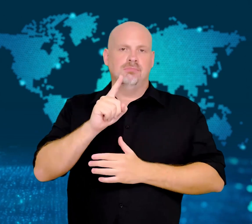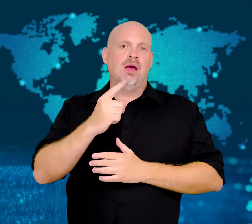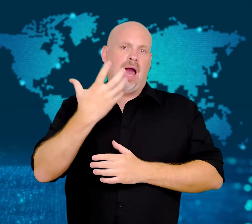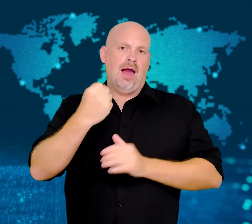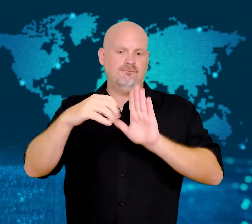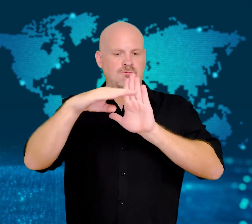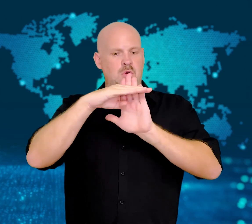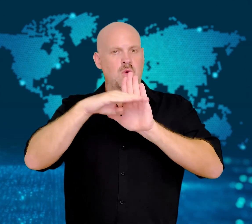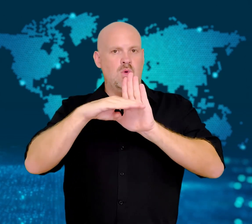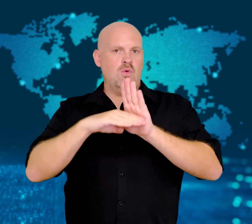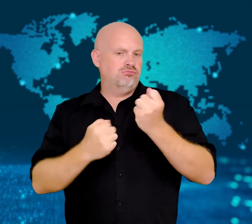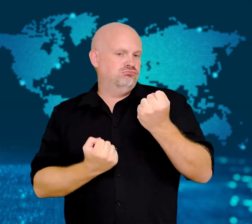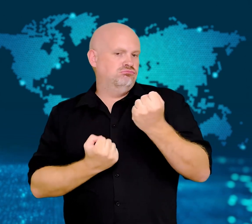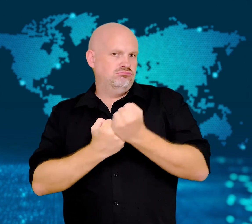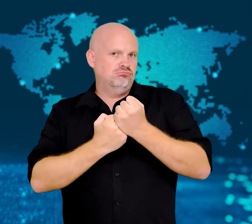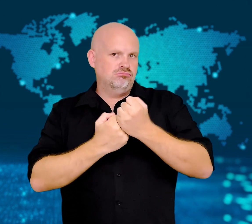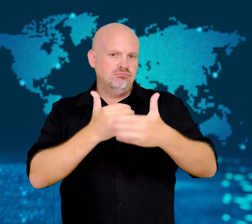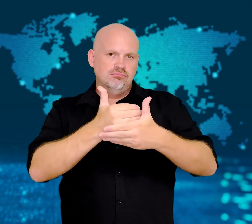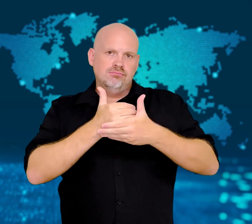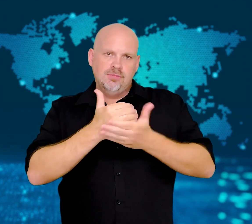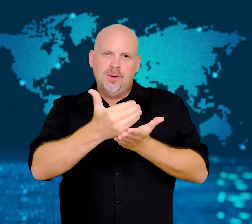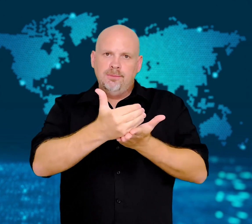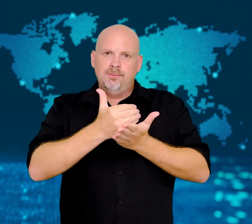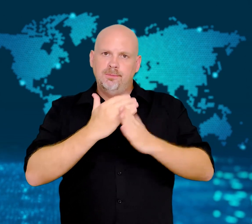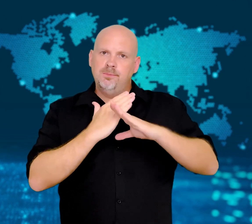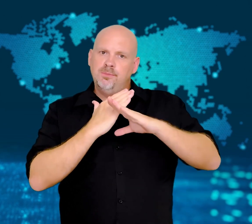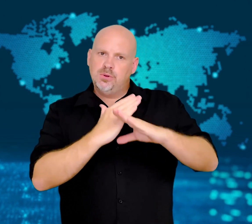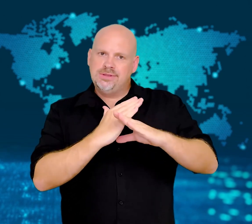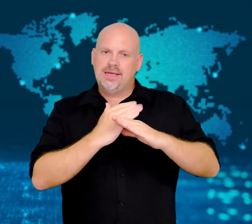but they are protected by law.